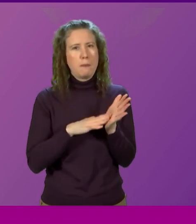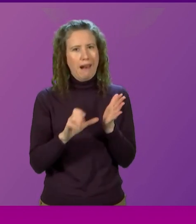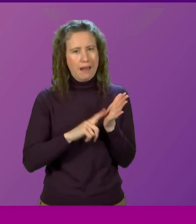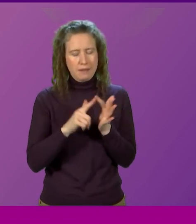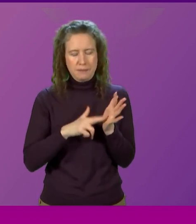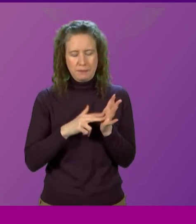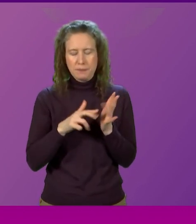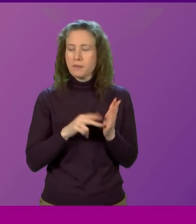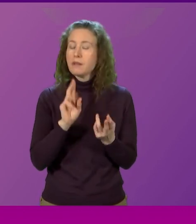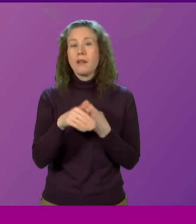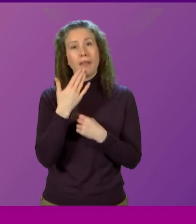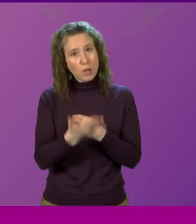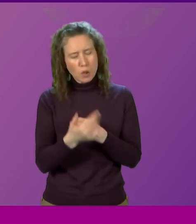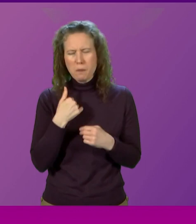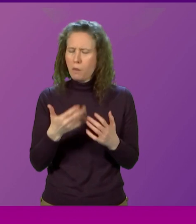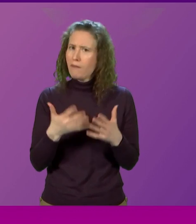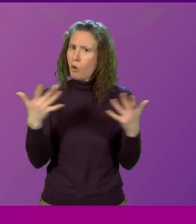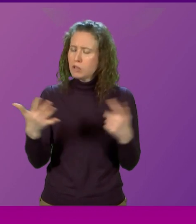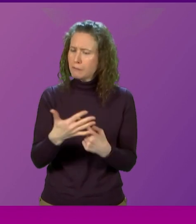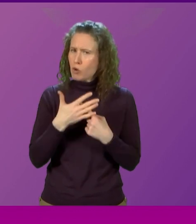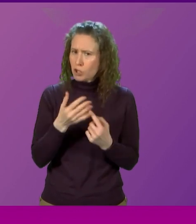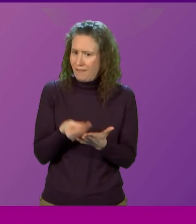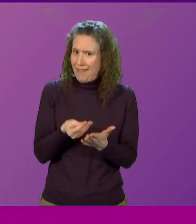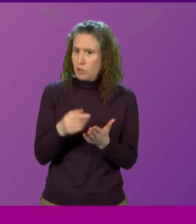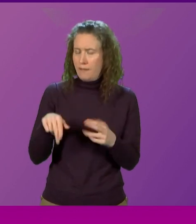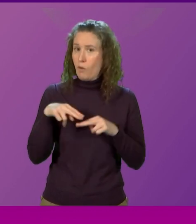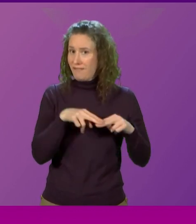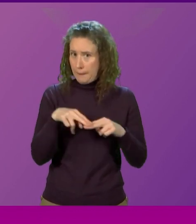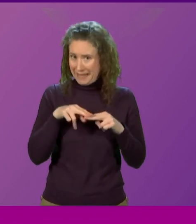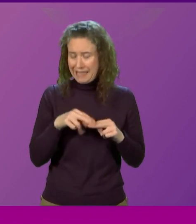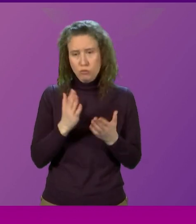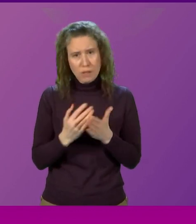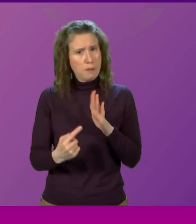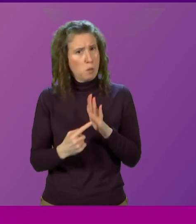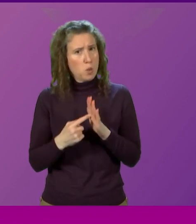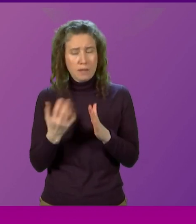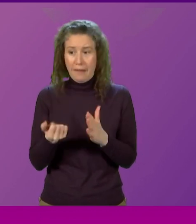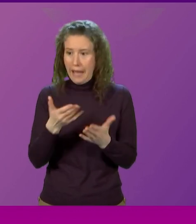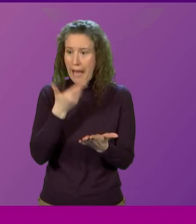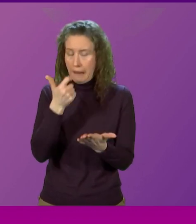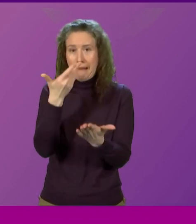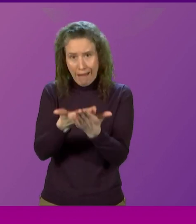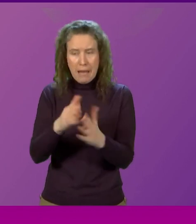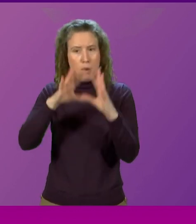With increasing financial pressures on families in Scotland, it is more important than ever that people get all the benefits to which they are entitled.